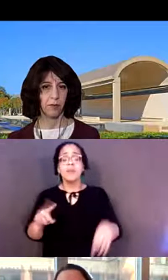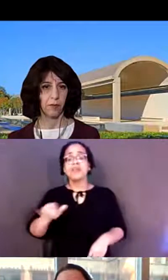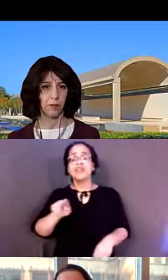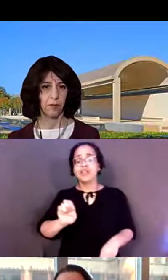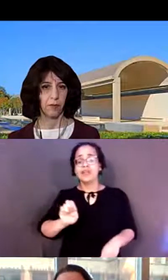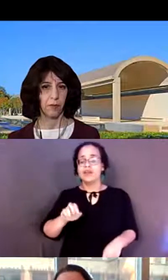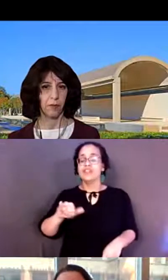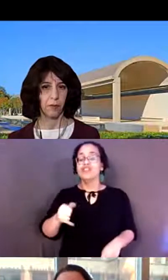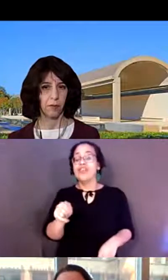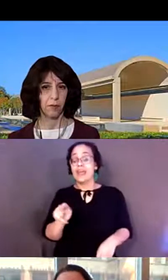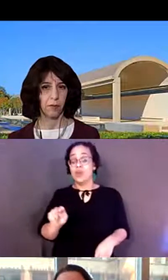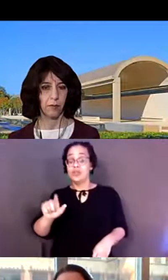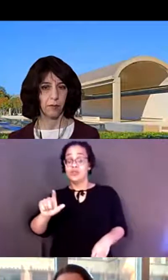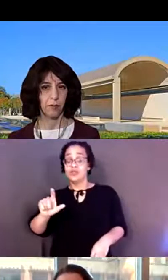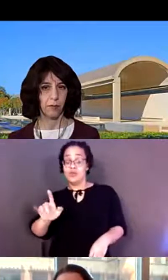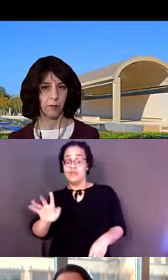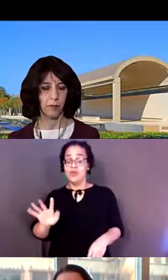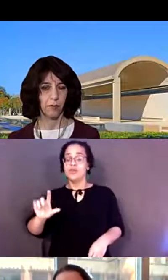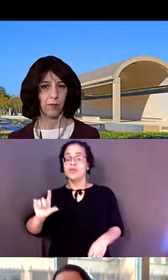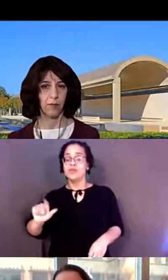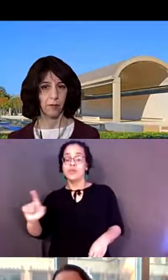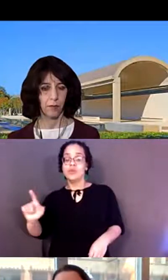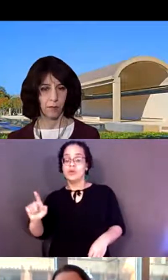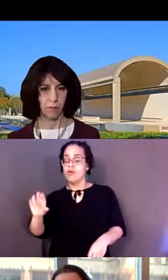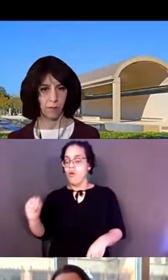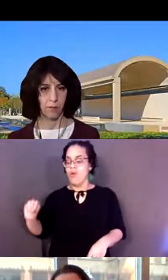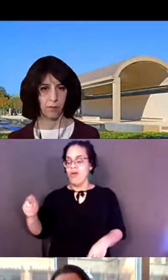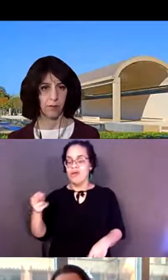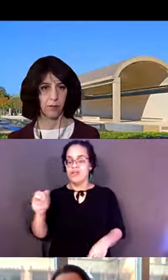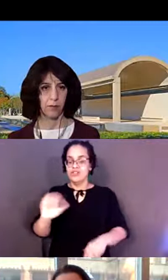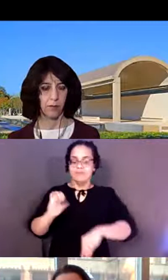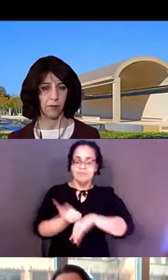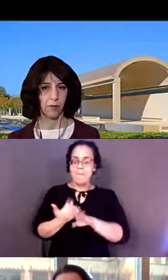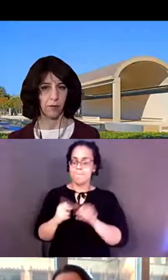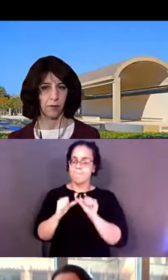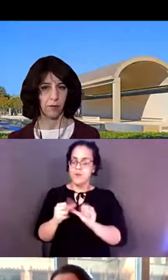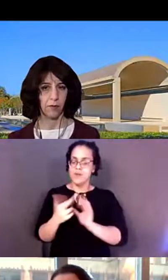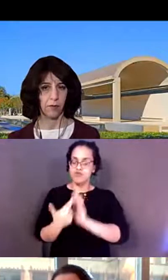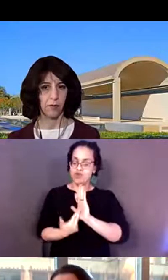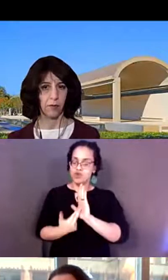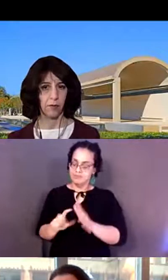the Oregon Health Authority adopted permanent rules and those rules went into effect. And so